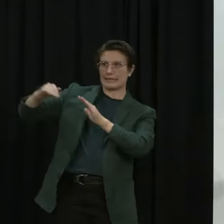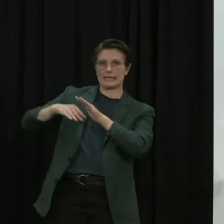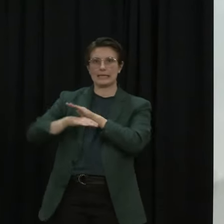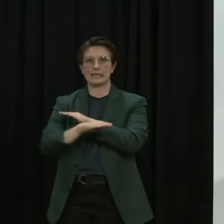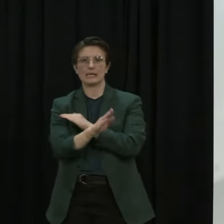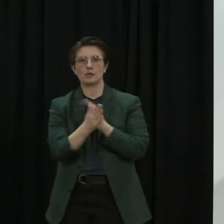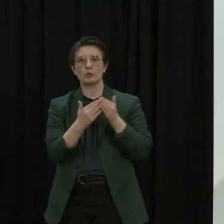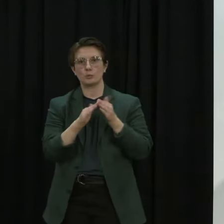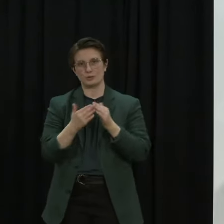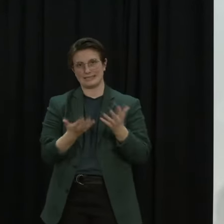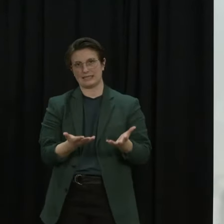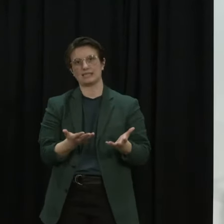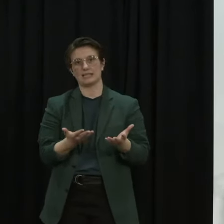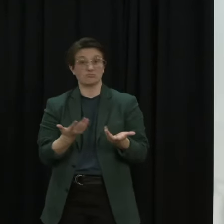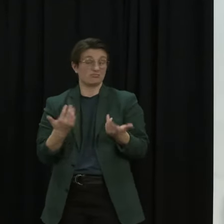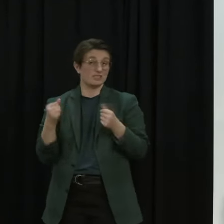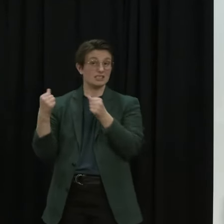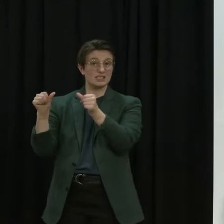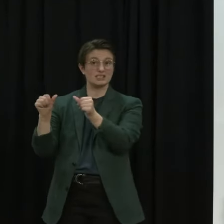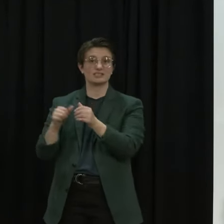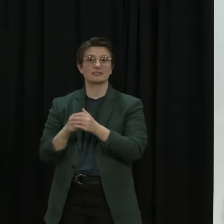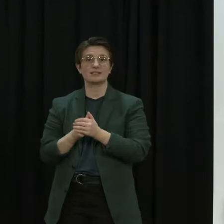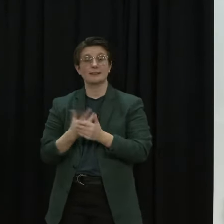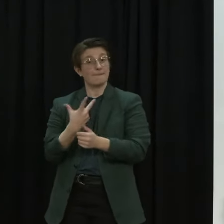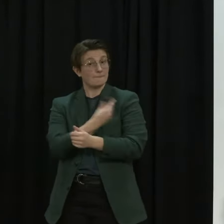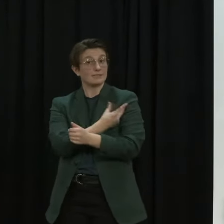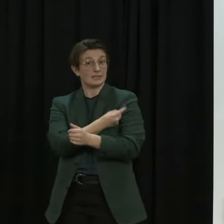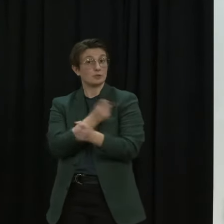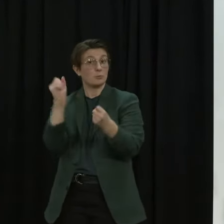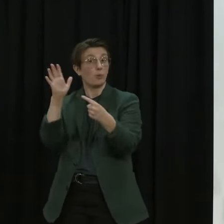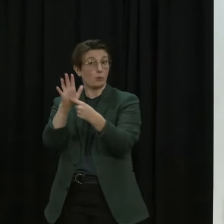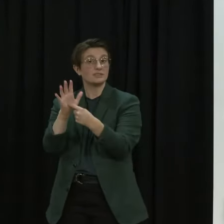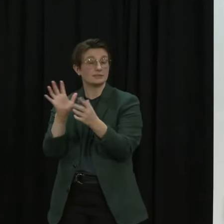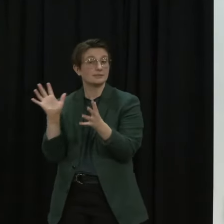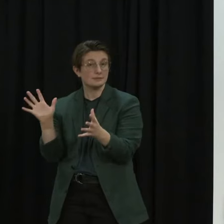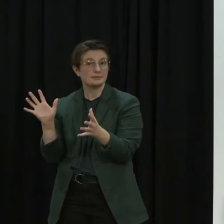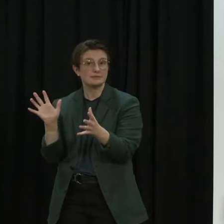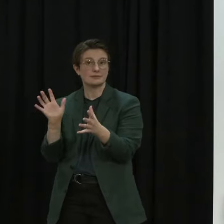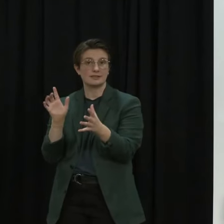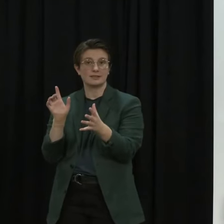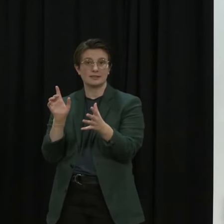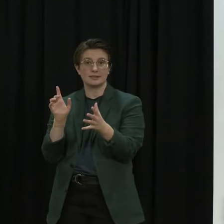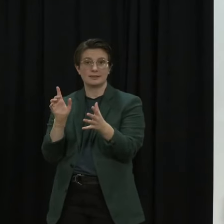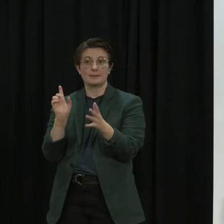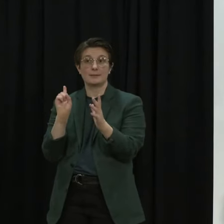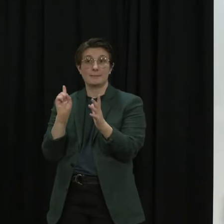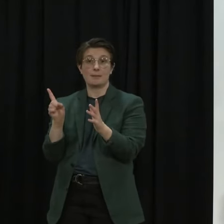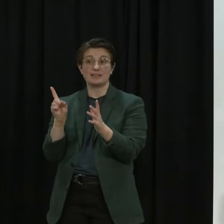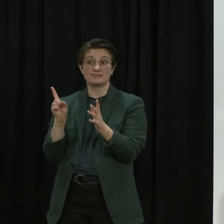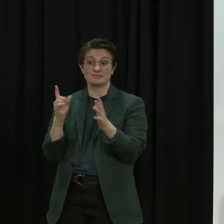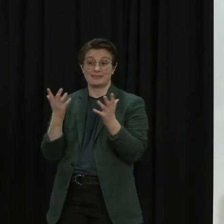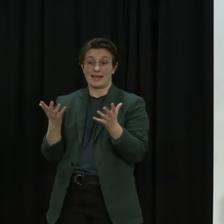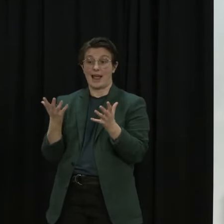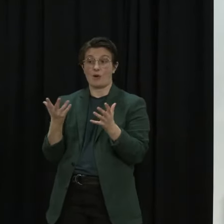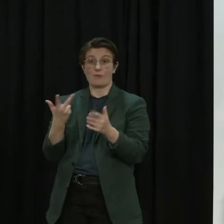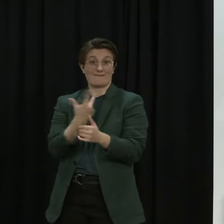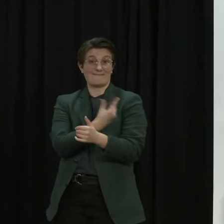Early in the campaign we wanted to stop COVID get into those communities in the first